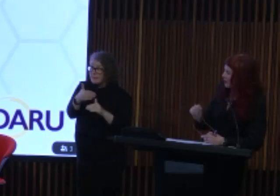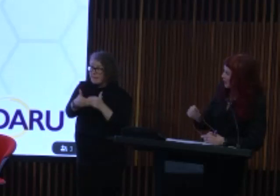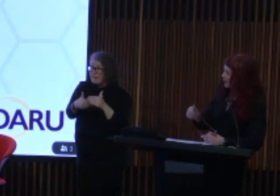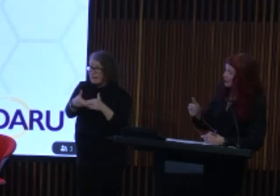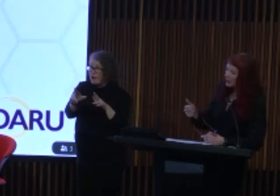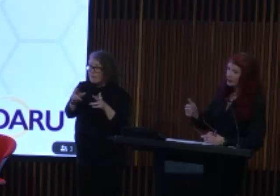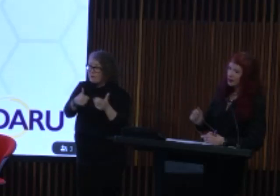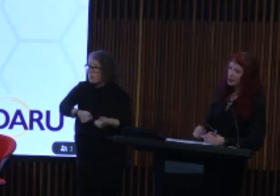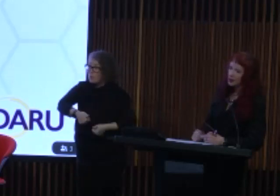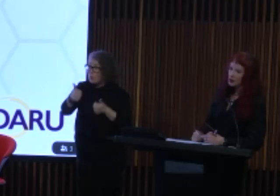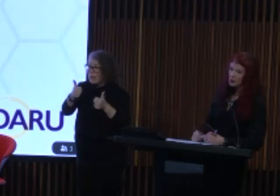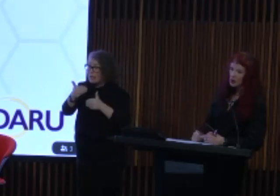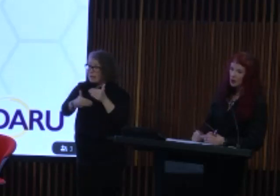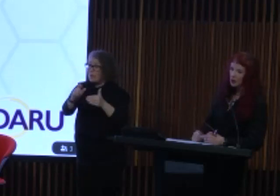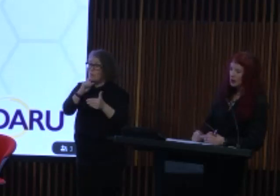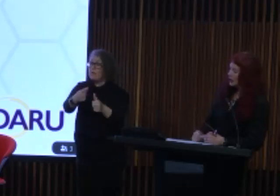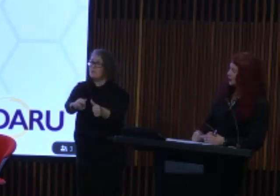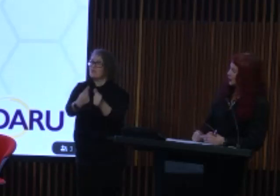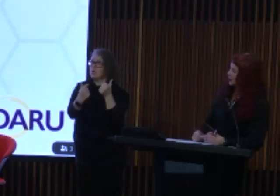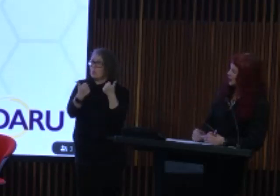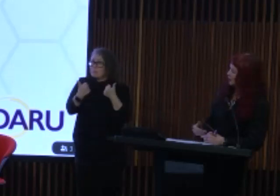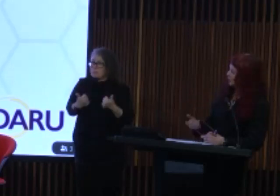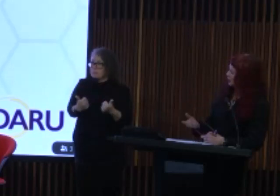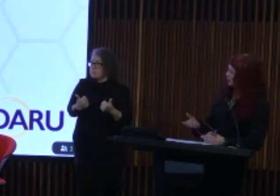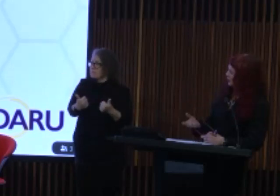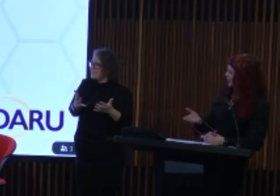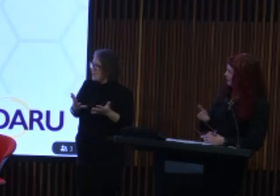out well, they might give us some good results. So you just have to wonder, don't you, how